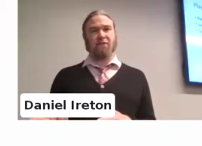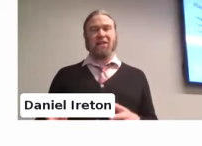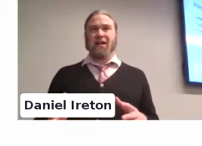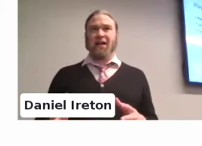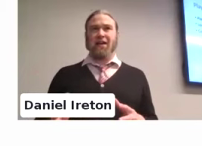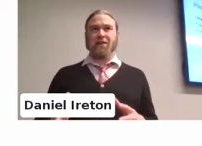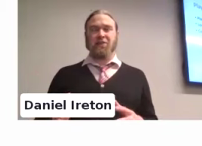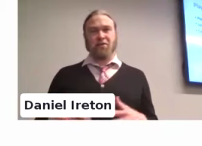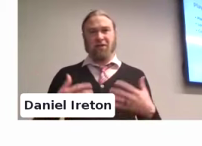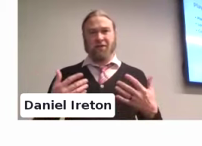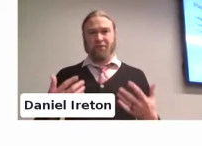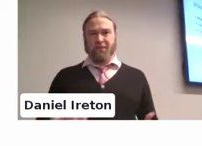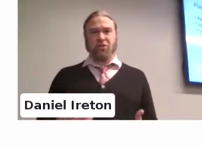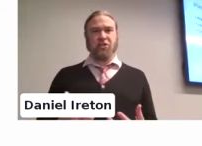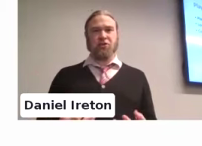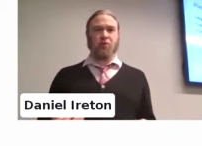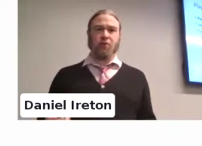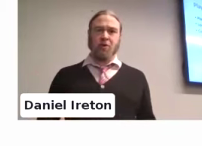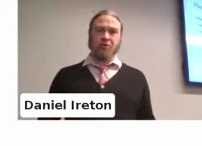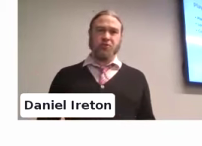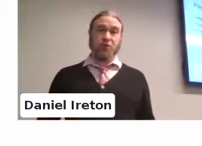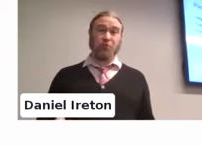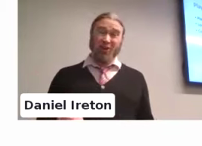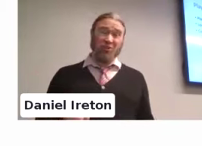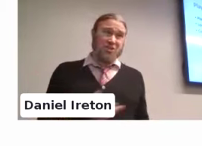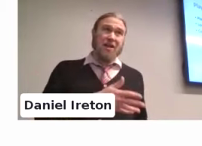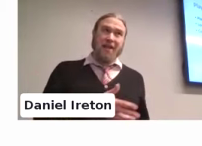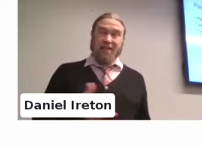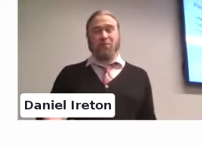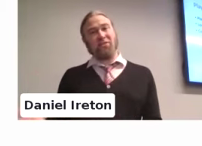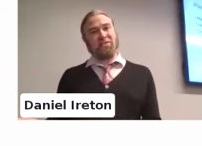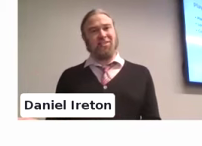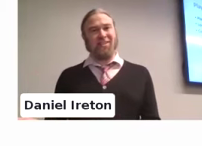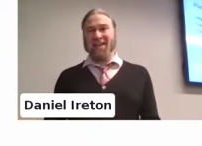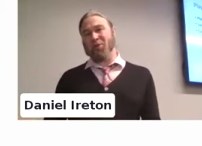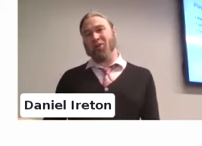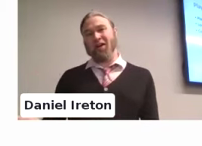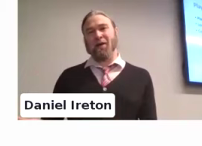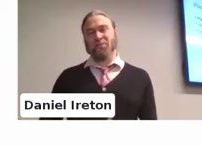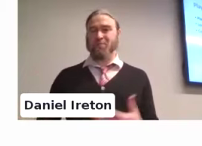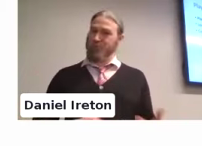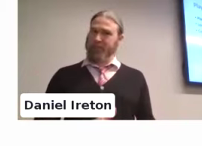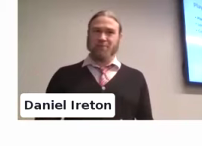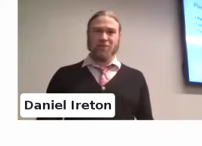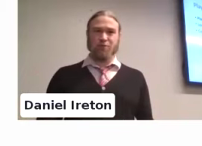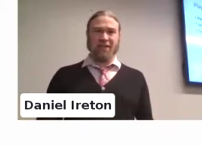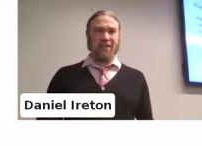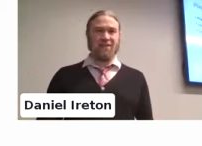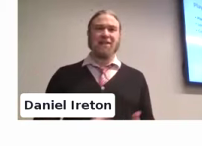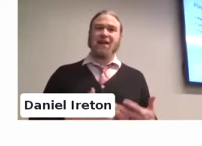And when you're pulling something out you want to test it, if you can, have a group of mixed ability if you possibly can.